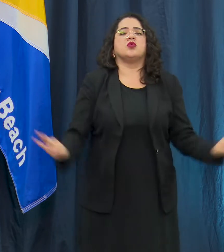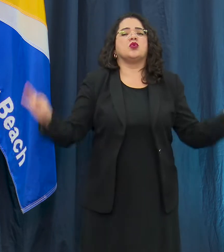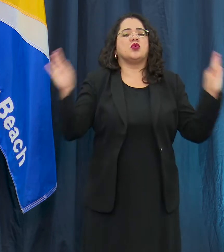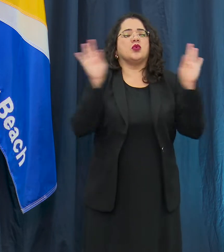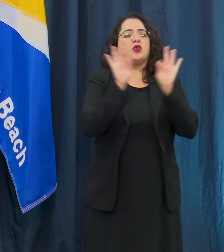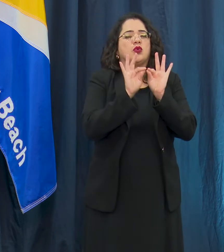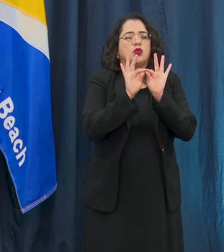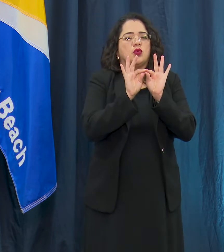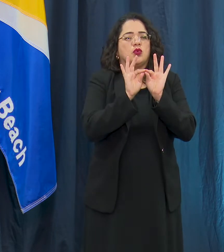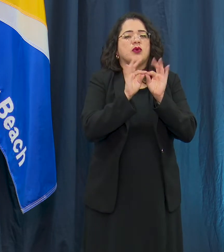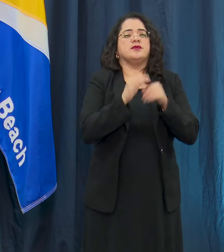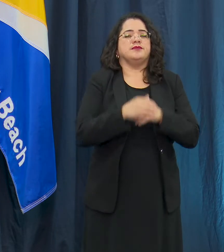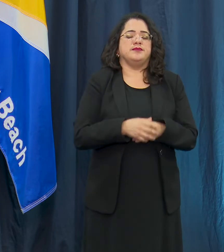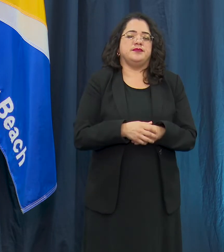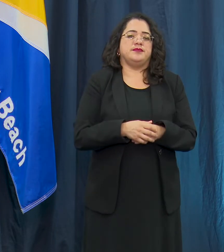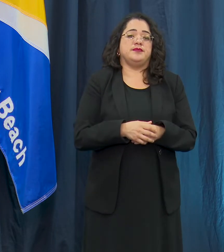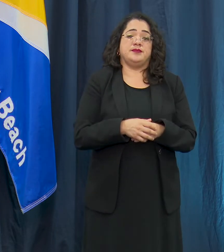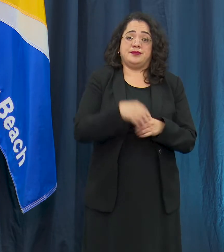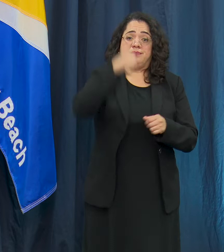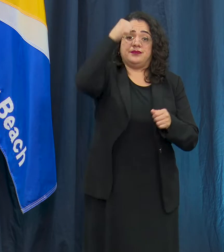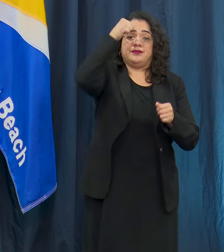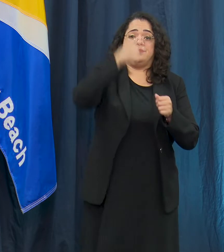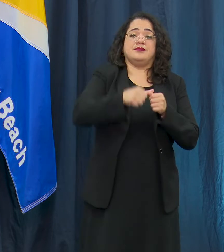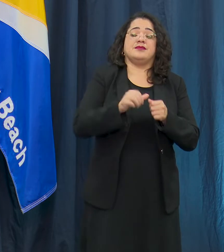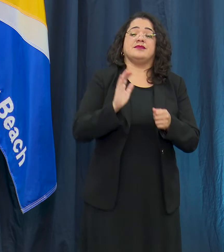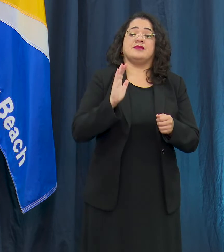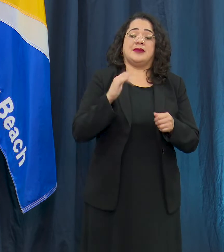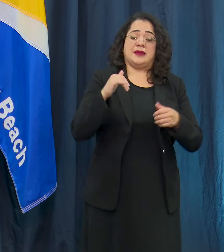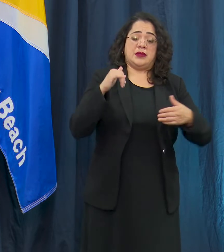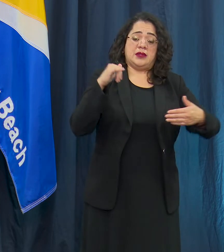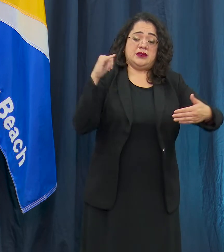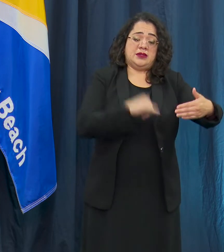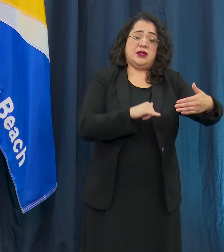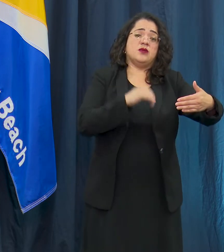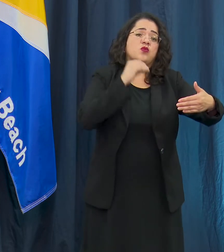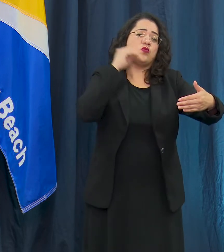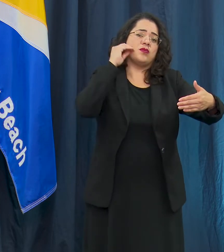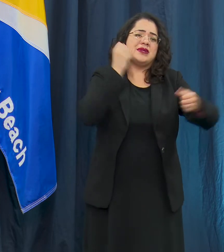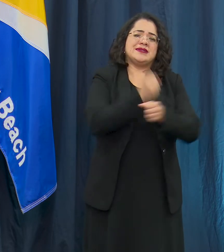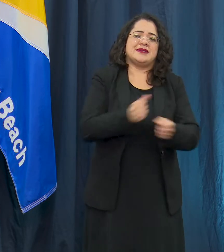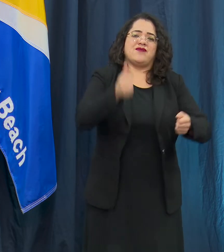chosen to, as we remember our initial Safer at Home Order ends May 15th and